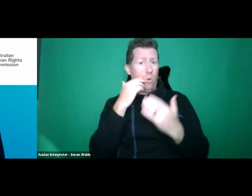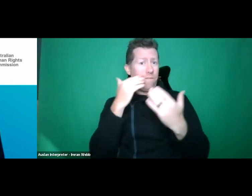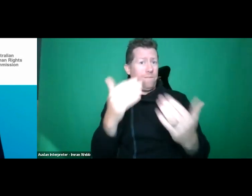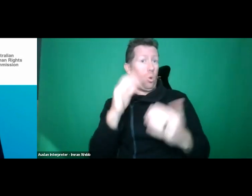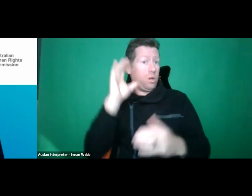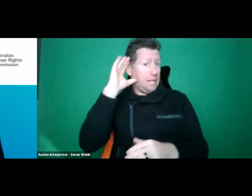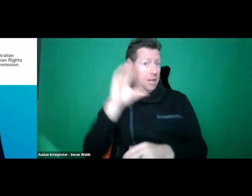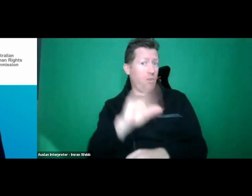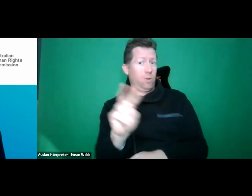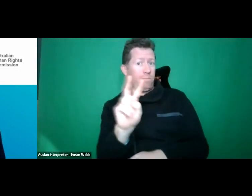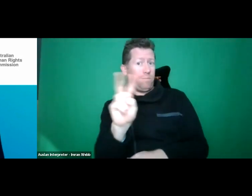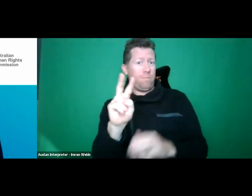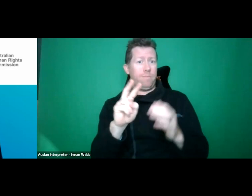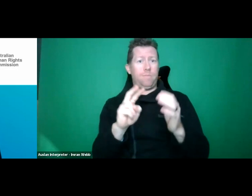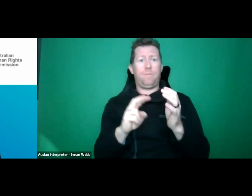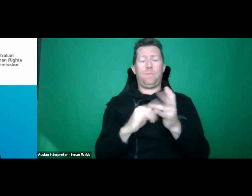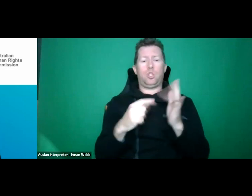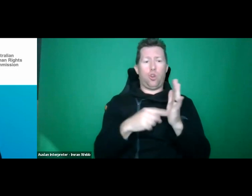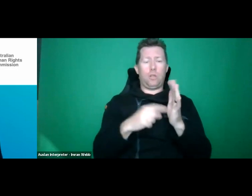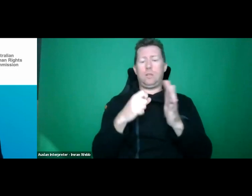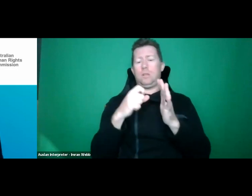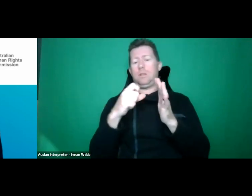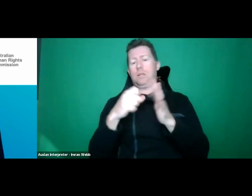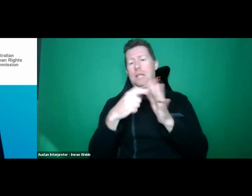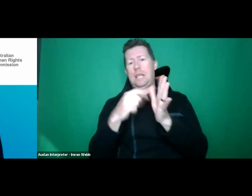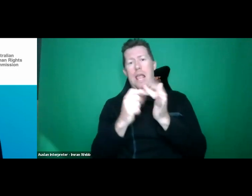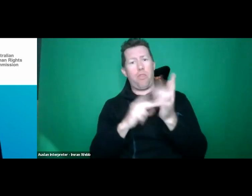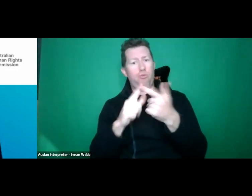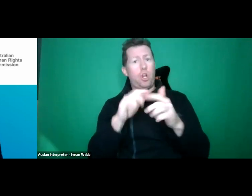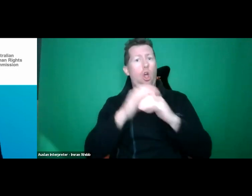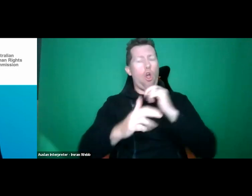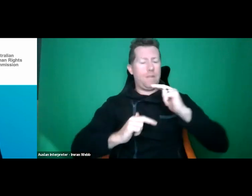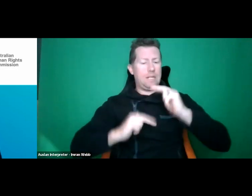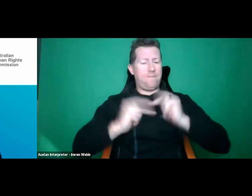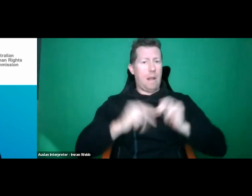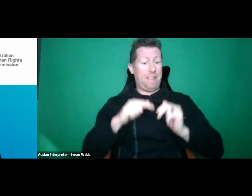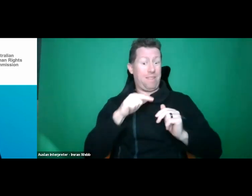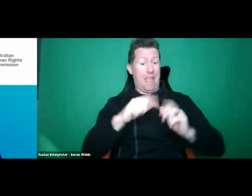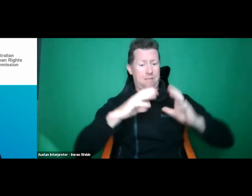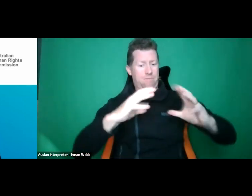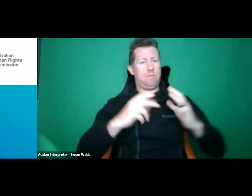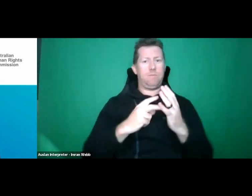about their experiences in relation to the development of the data asset. This is